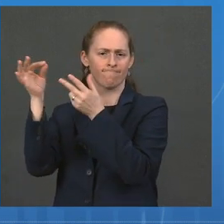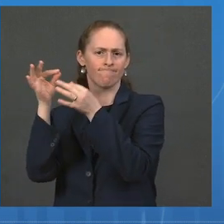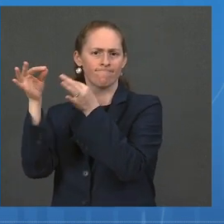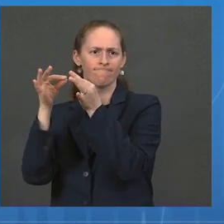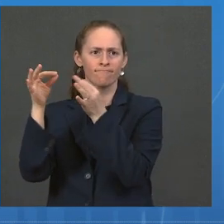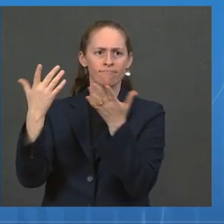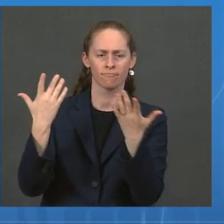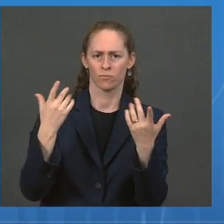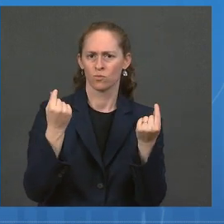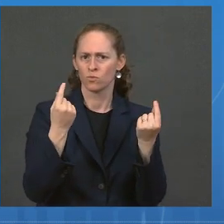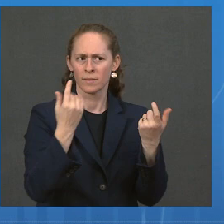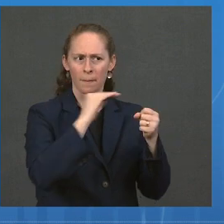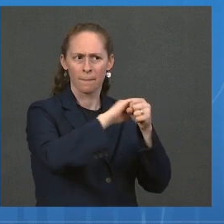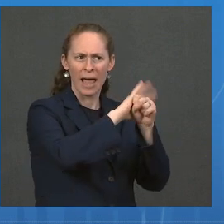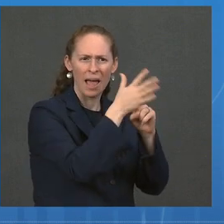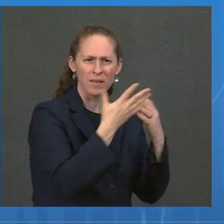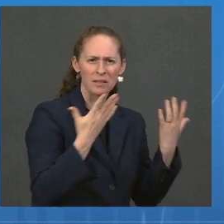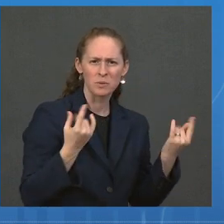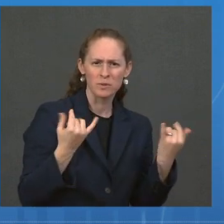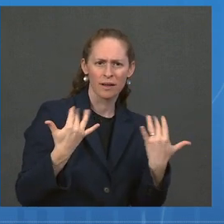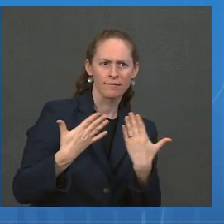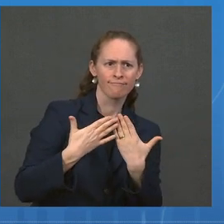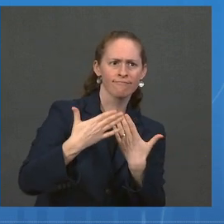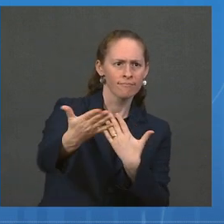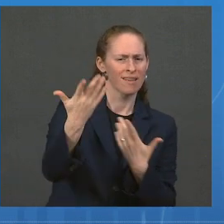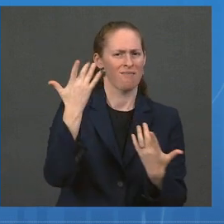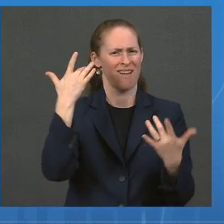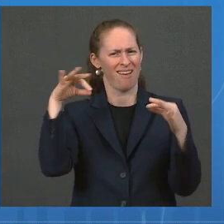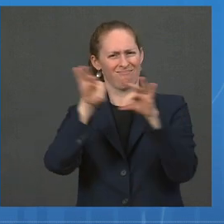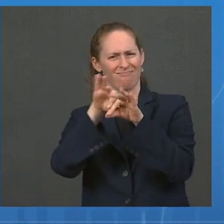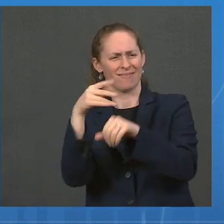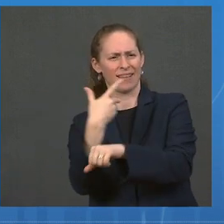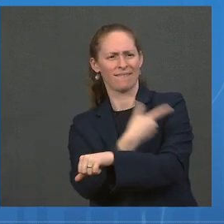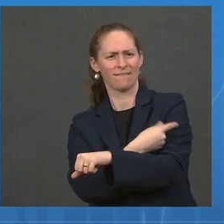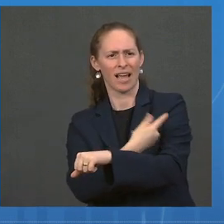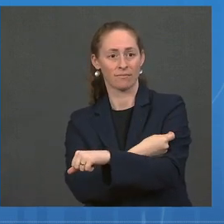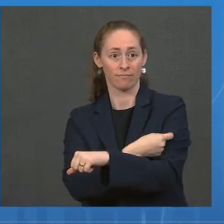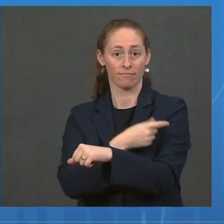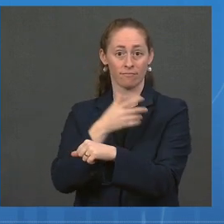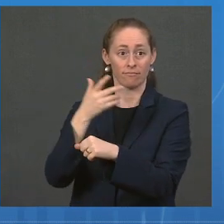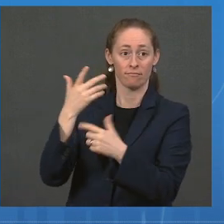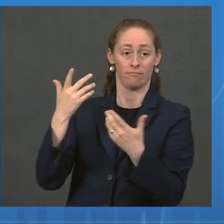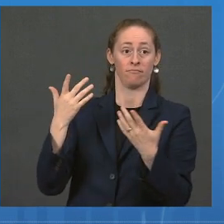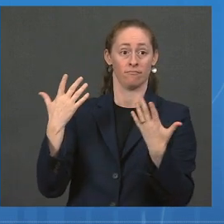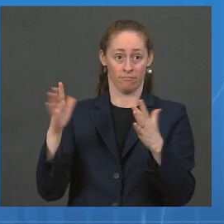and the importance of vaccinations. Then, Dr. Murthy and I will provide an update on the work